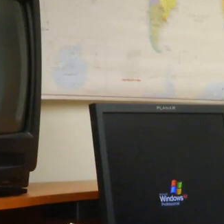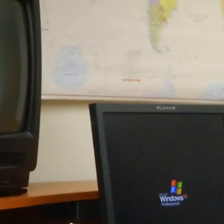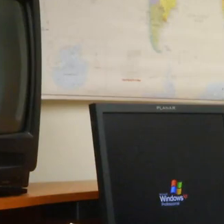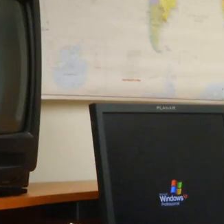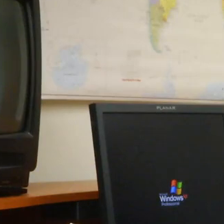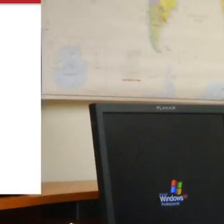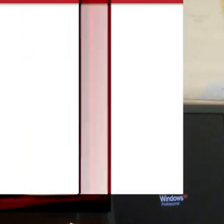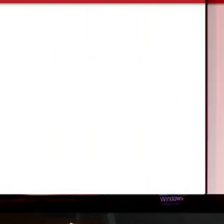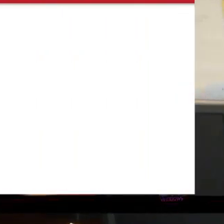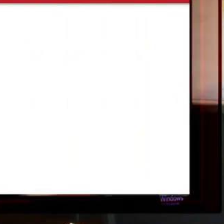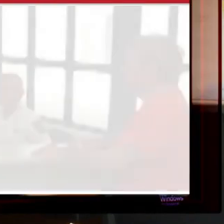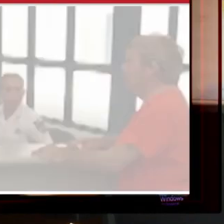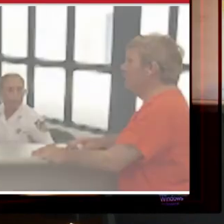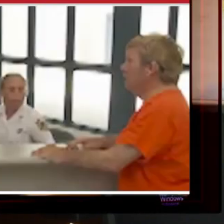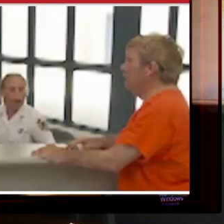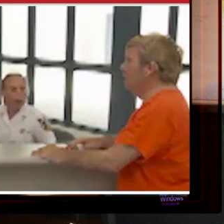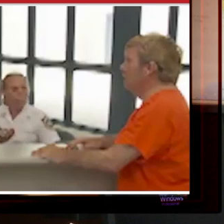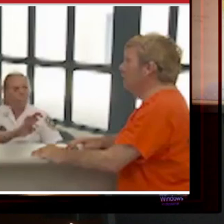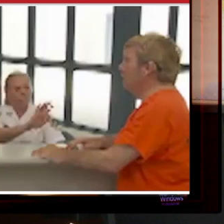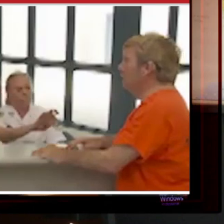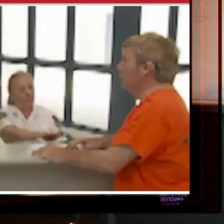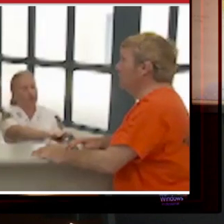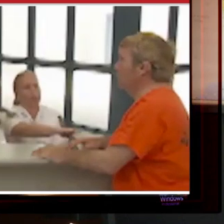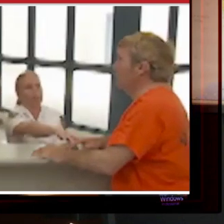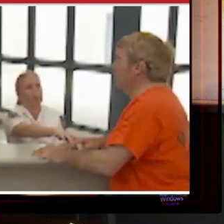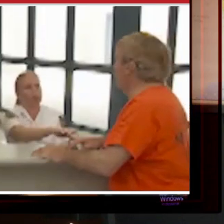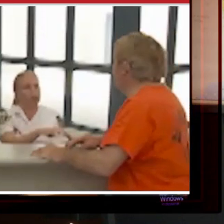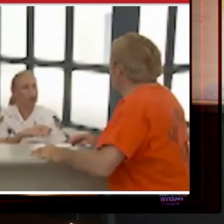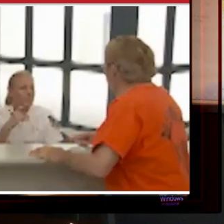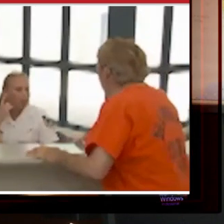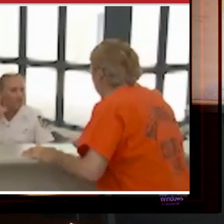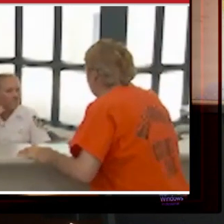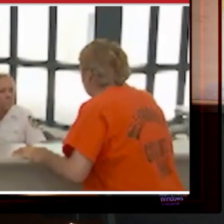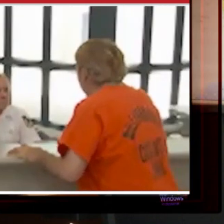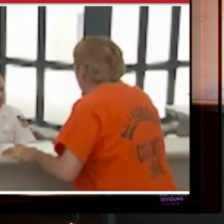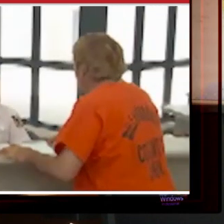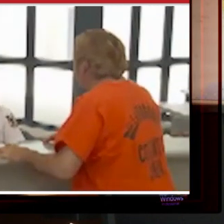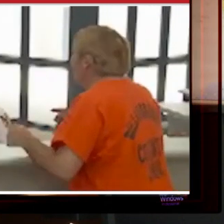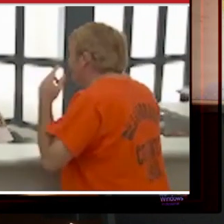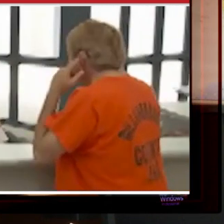Police officers are required by the ADA to ensure effective communication